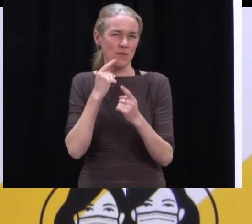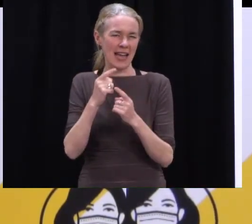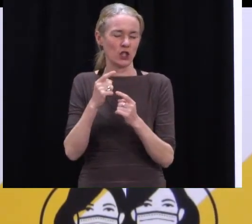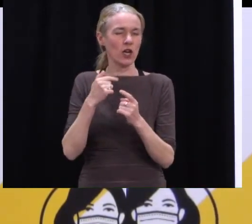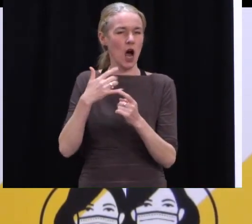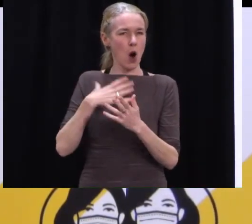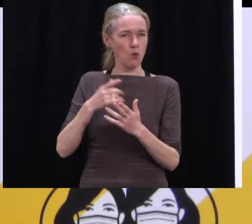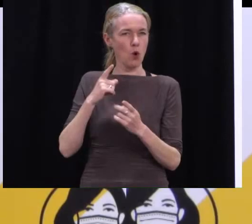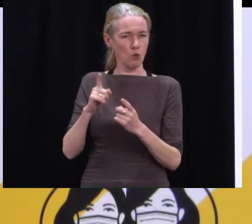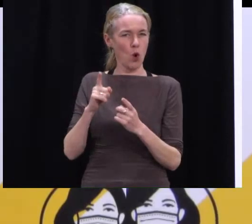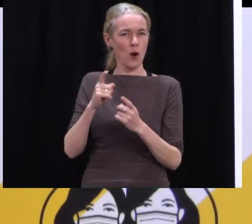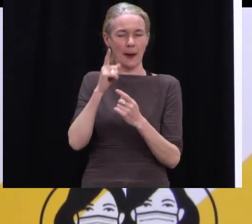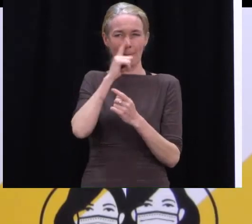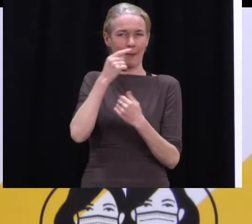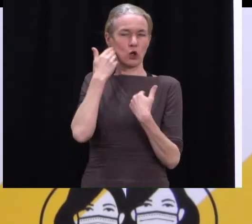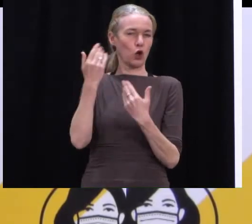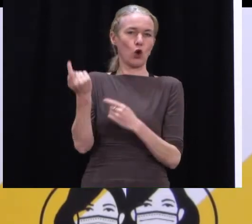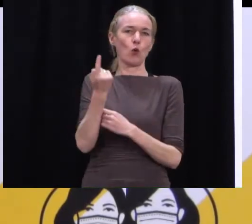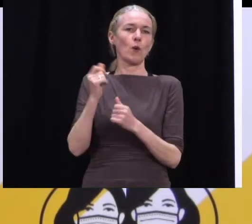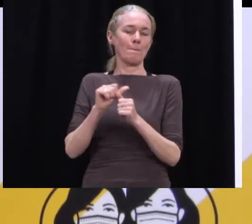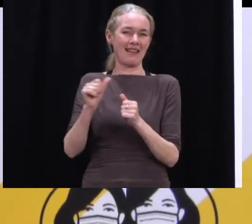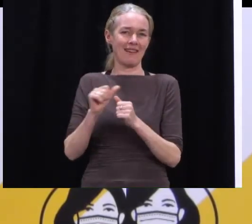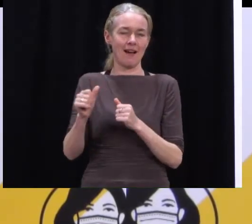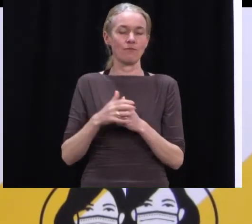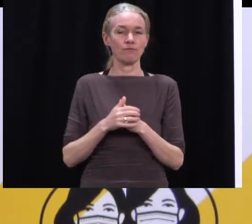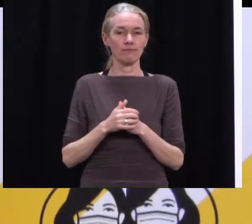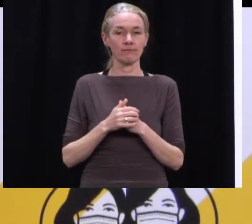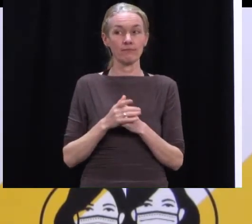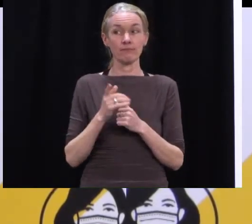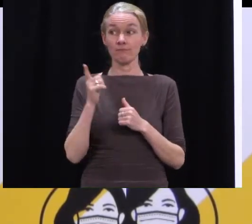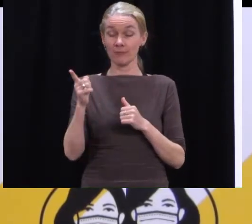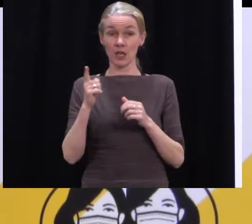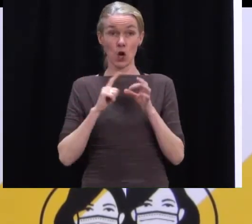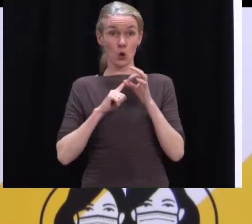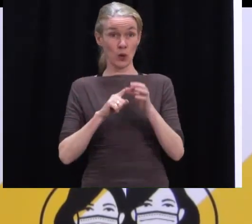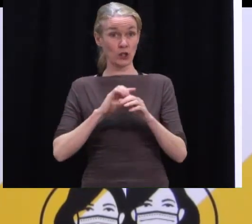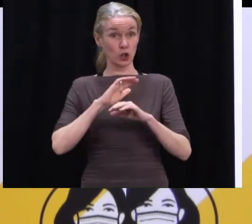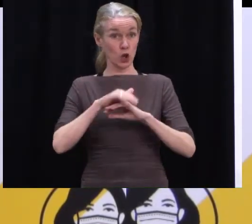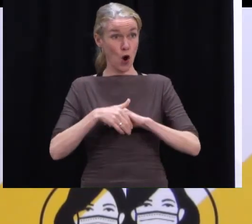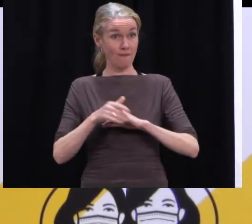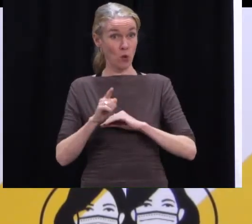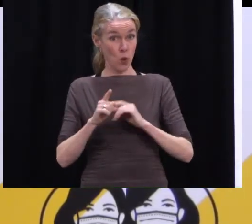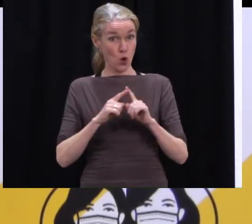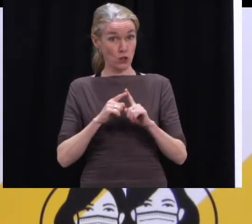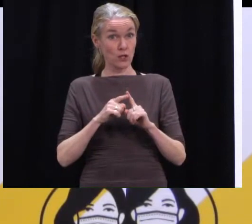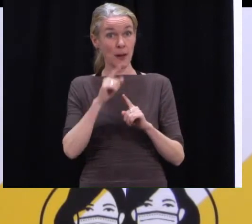information about them. >> Is the ministry of Health looking